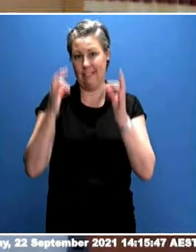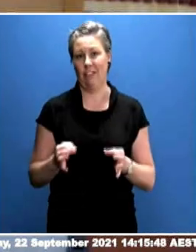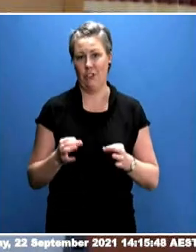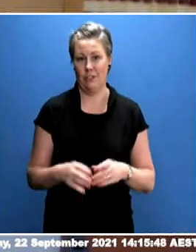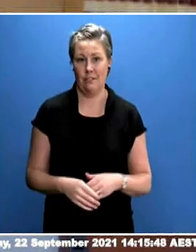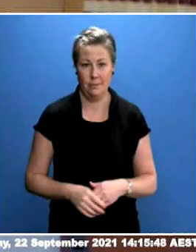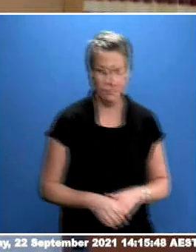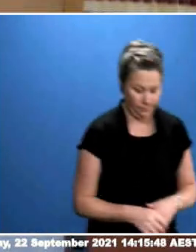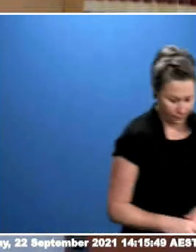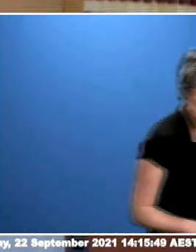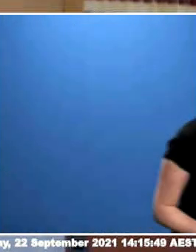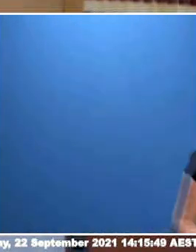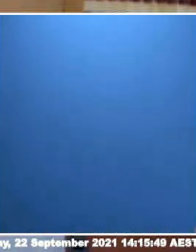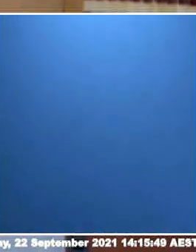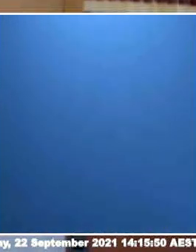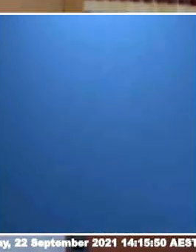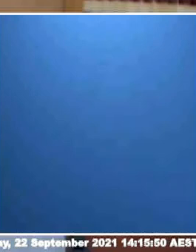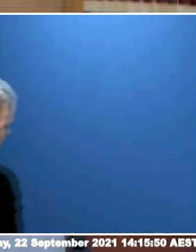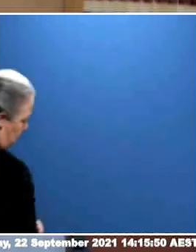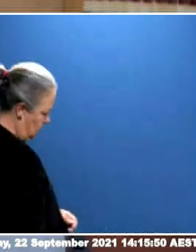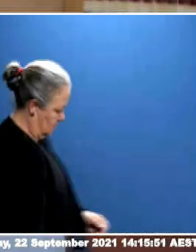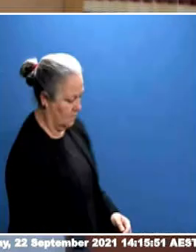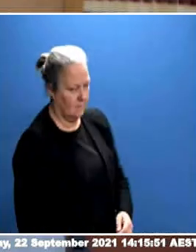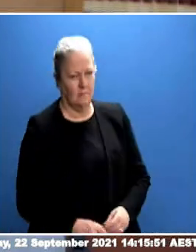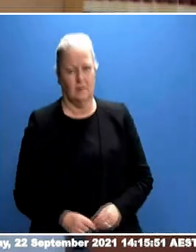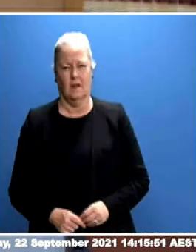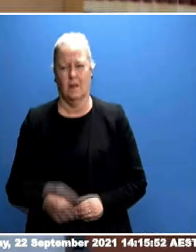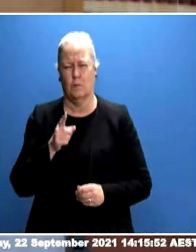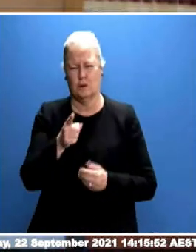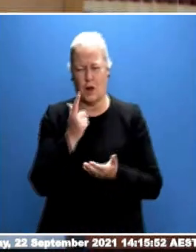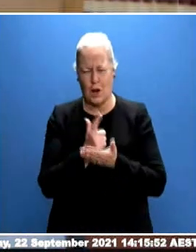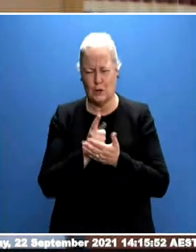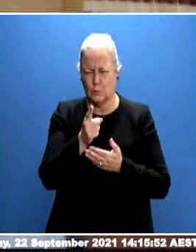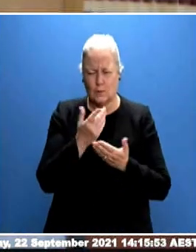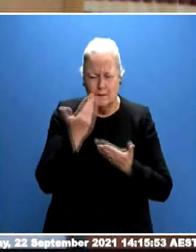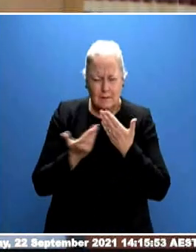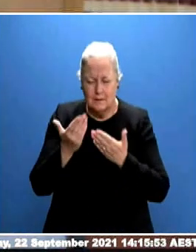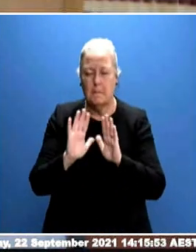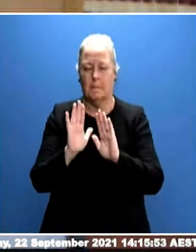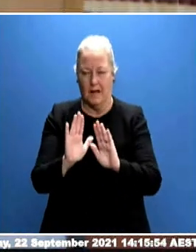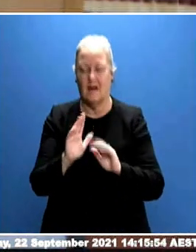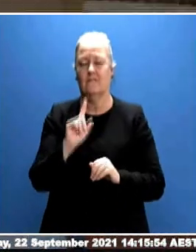Ms Kalders, there was a lot bound up in that, but I want to perhaps go to that last issue first which is the review.